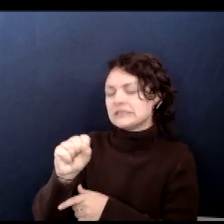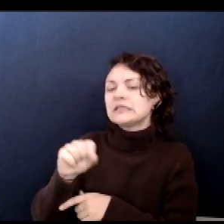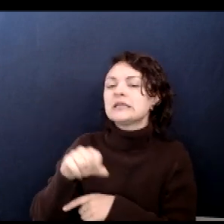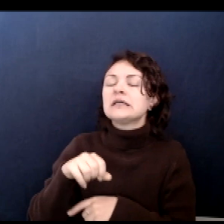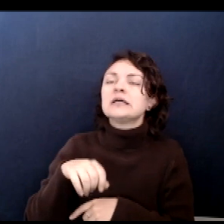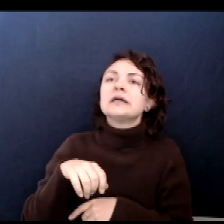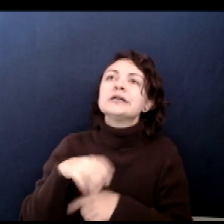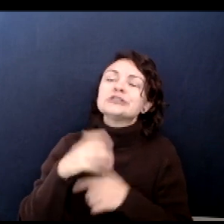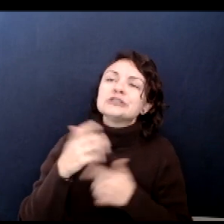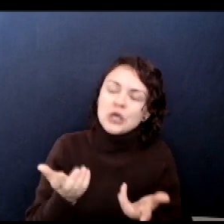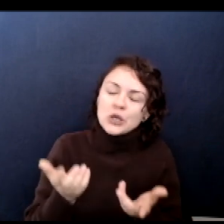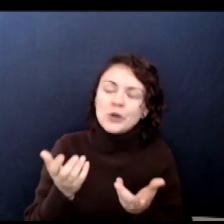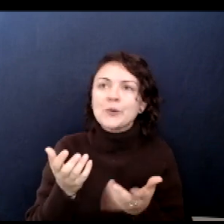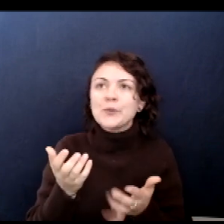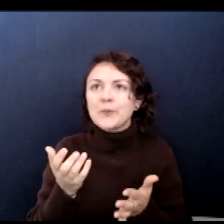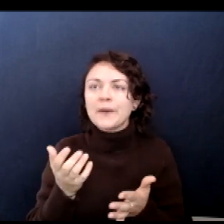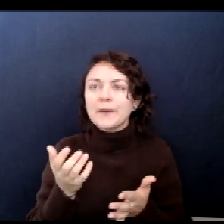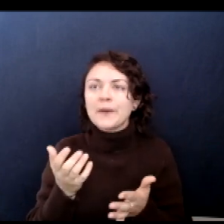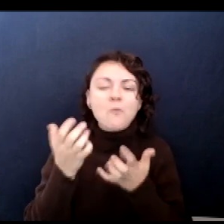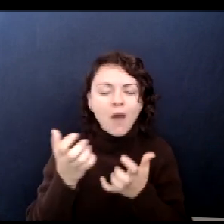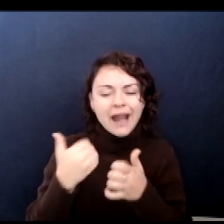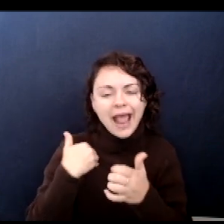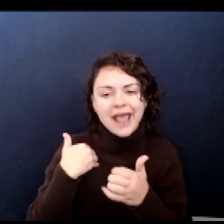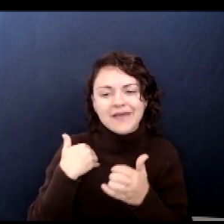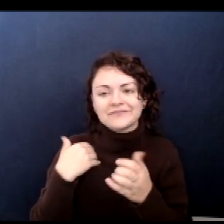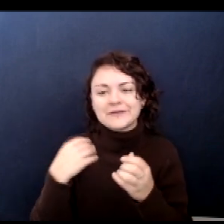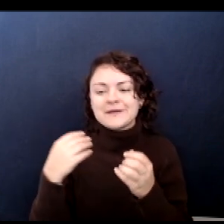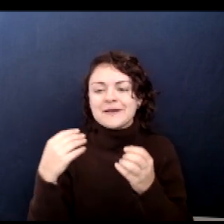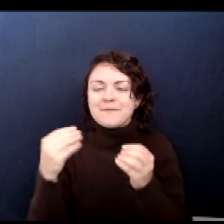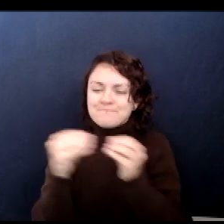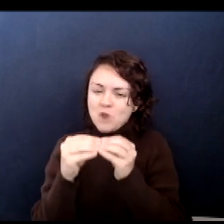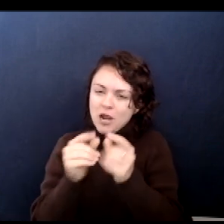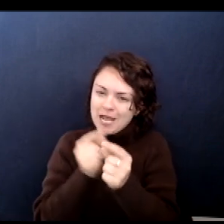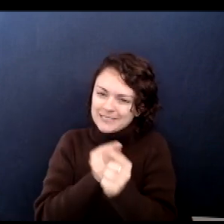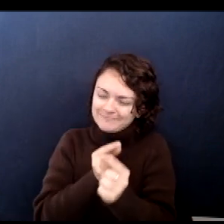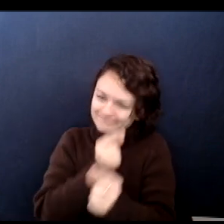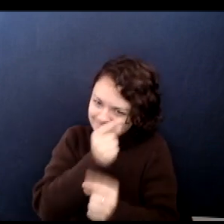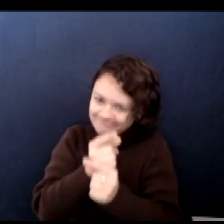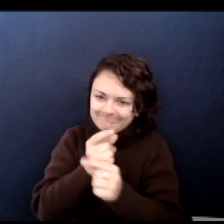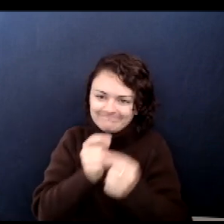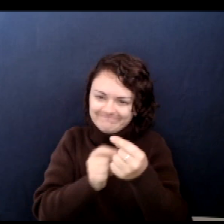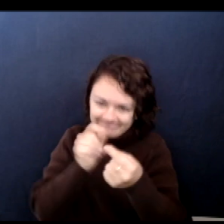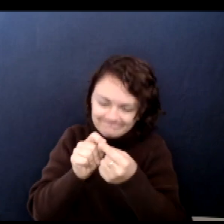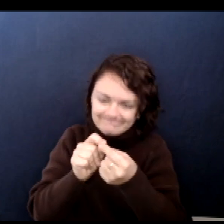We wanted to have a little bit more accurate comparison point there.